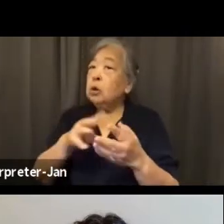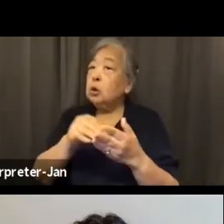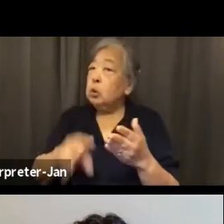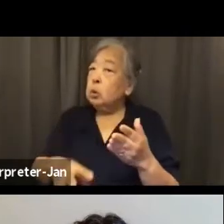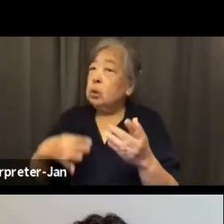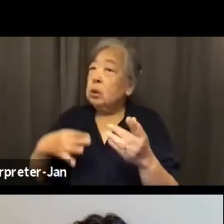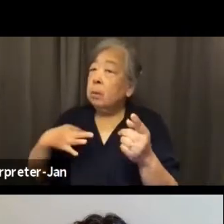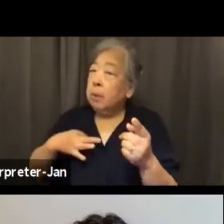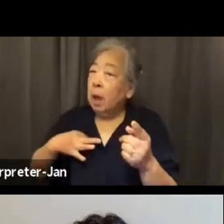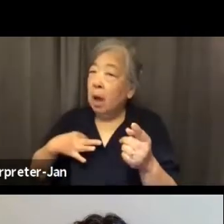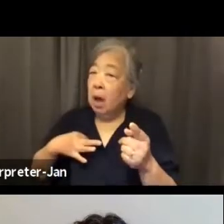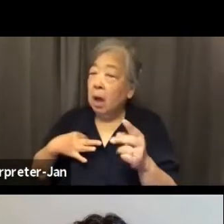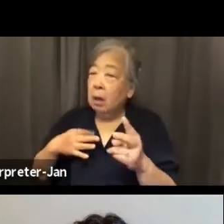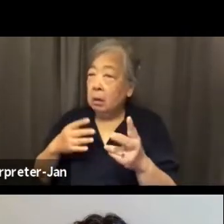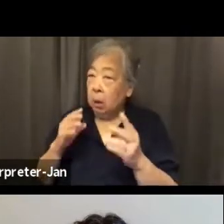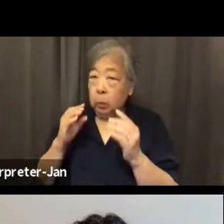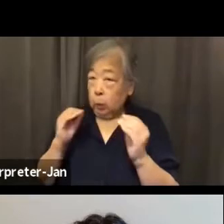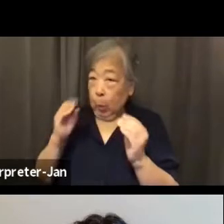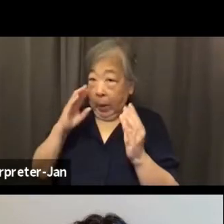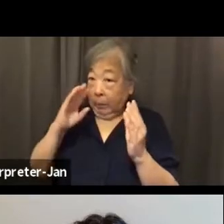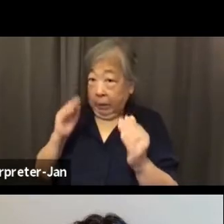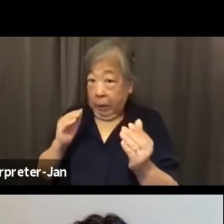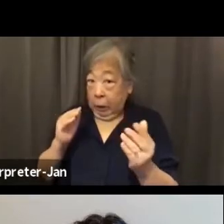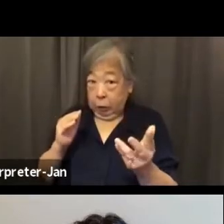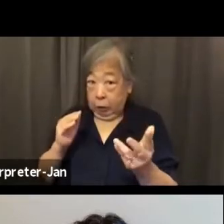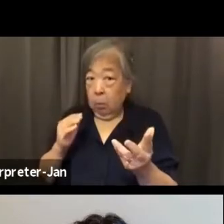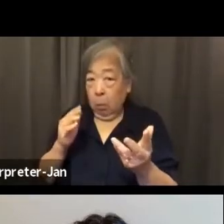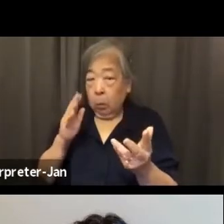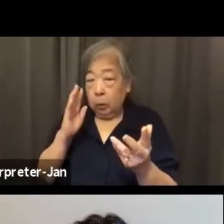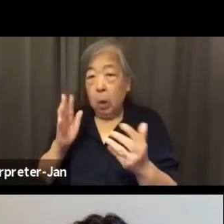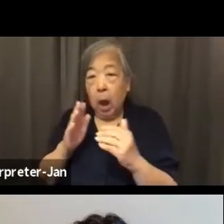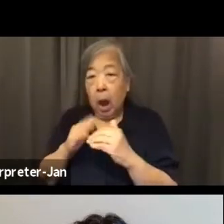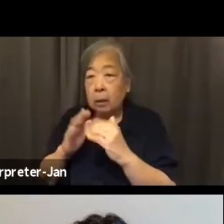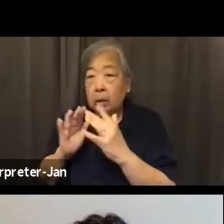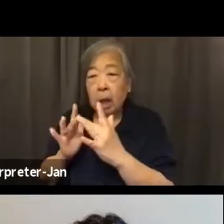expectation that this would be done online, we did not want a technical requirement to